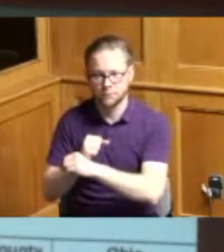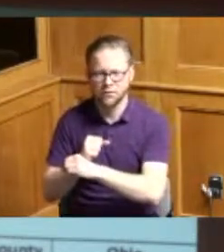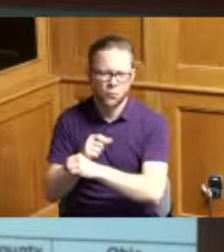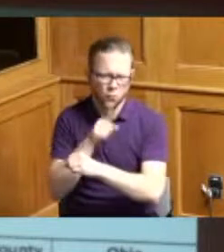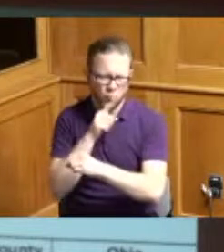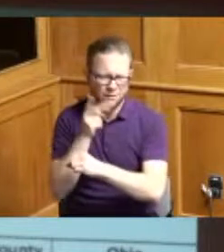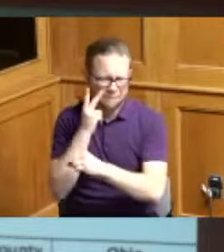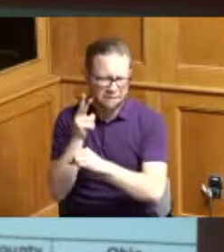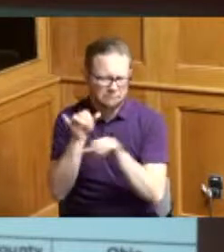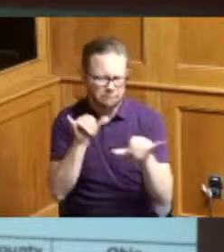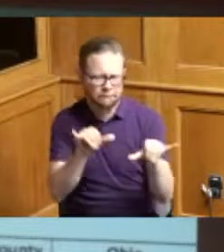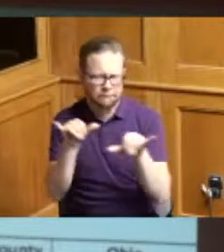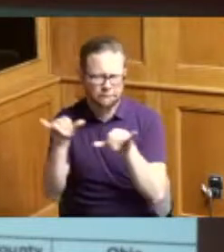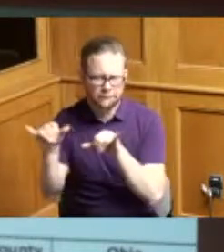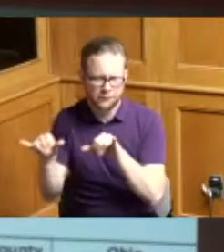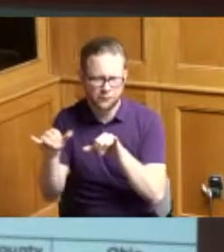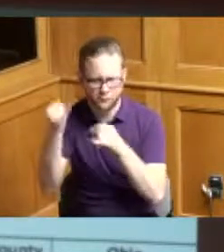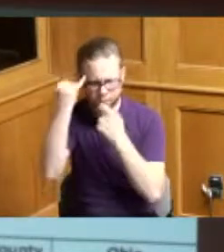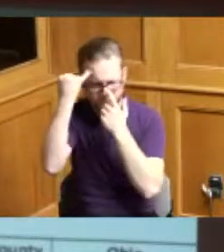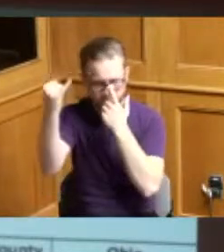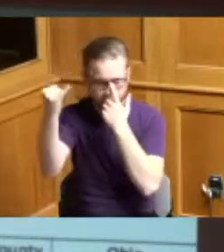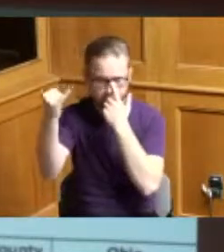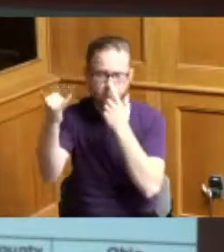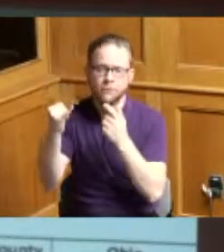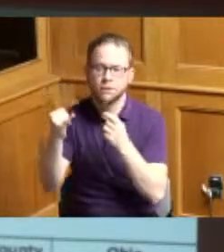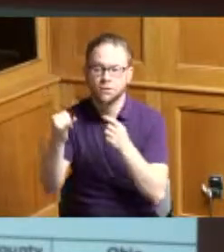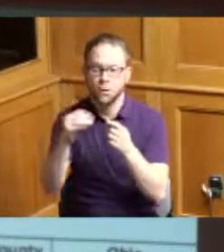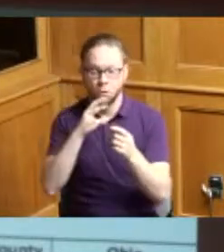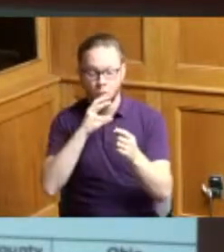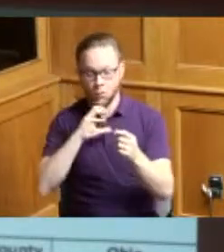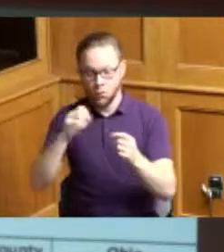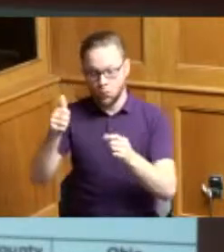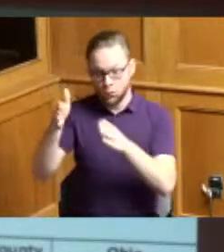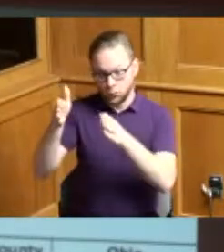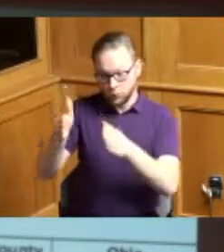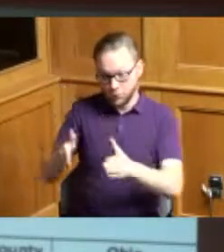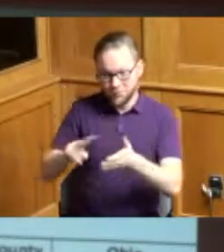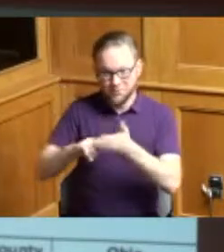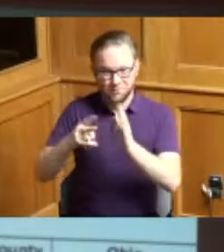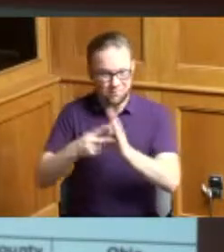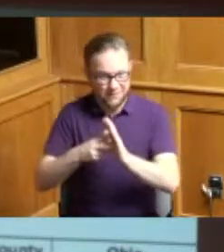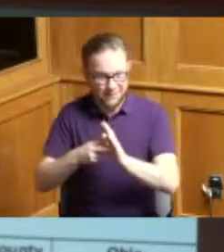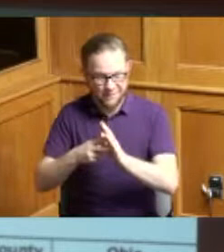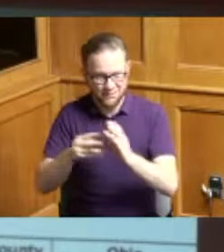trends you know that the higher age you are the more likely you are to succumb to Covid-19